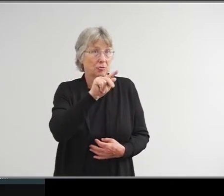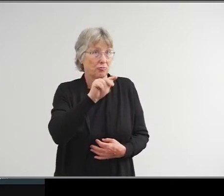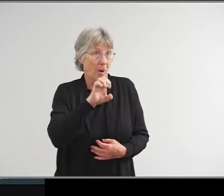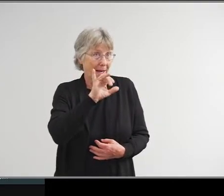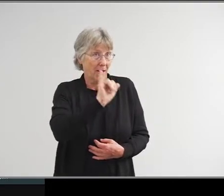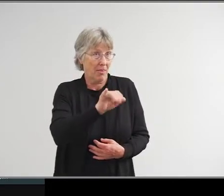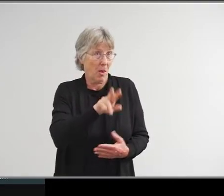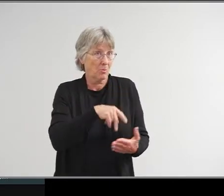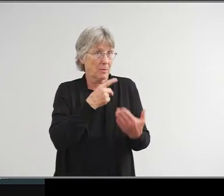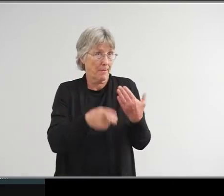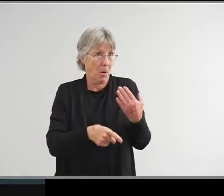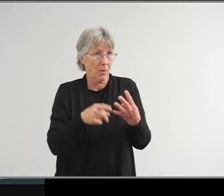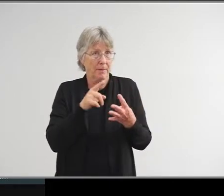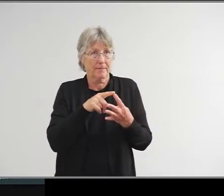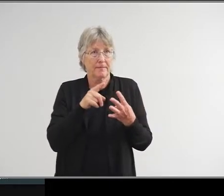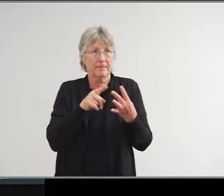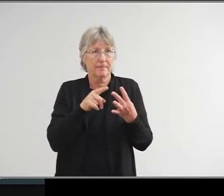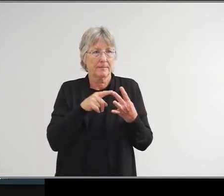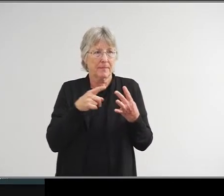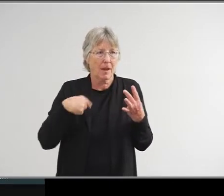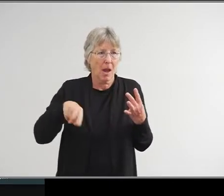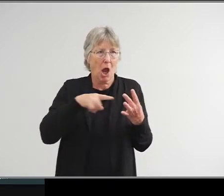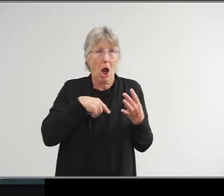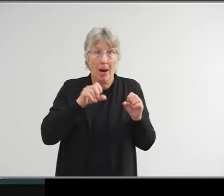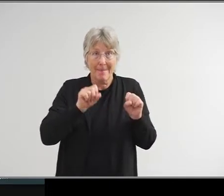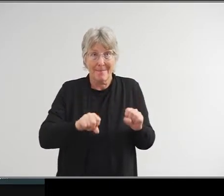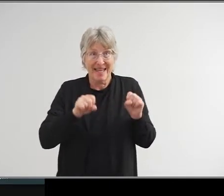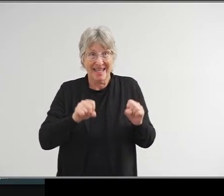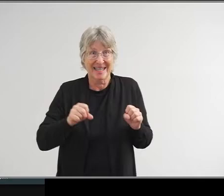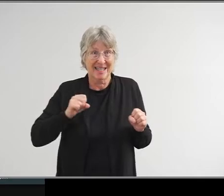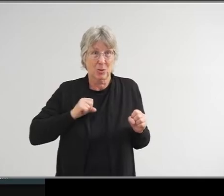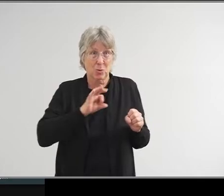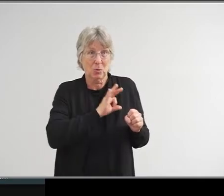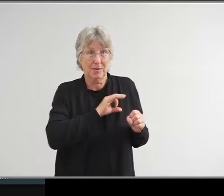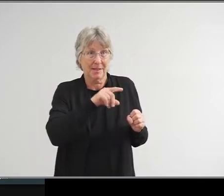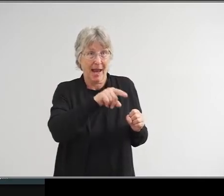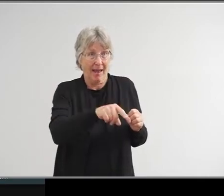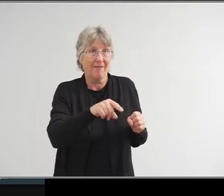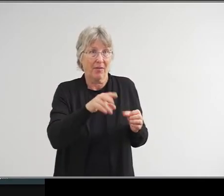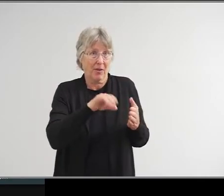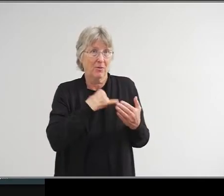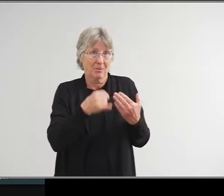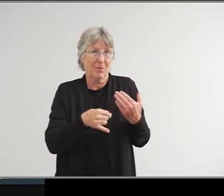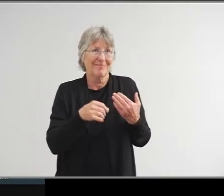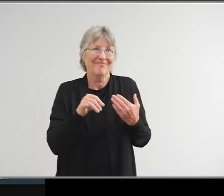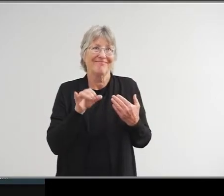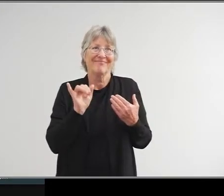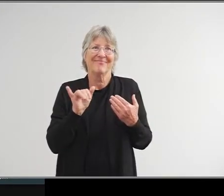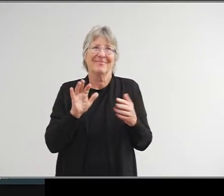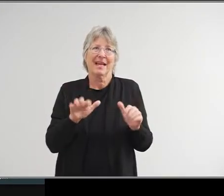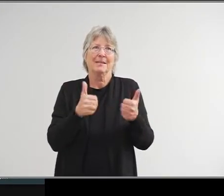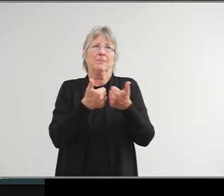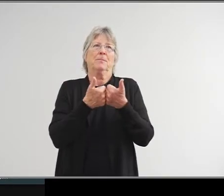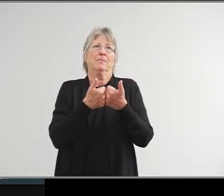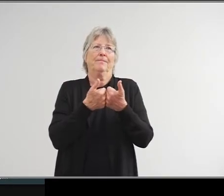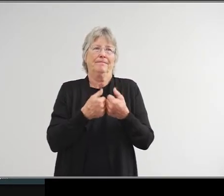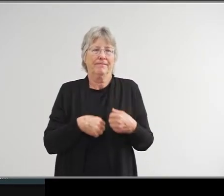two, the our ability to staff those programs which has been a challenge, the need to quarantine classes